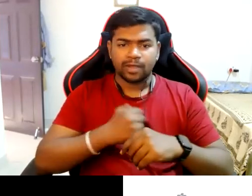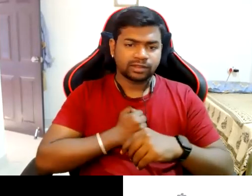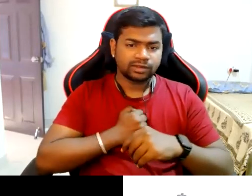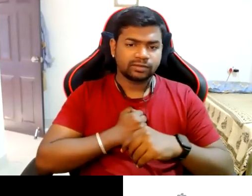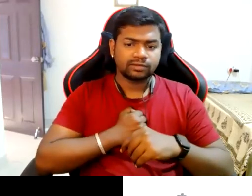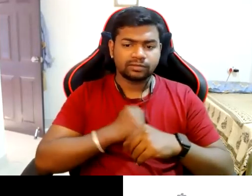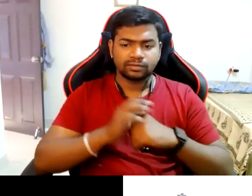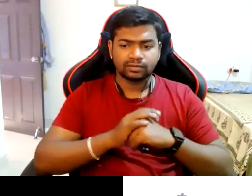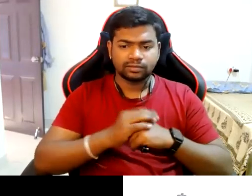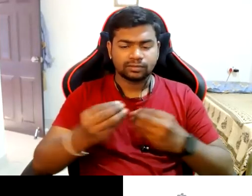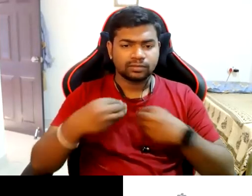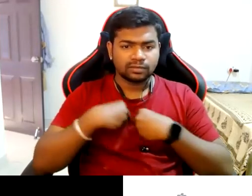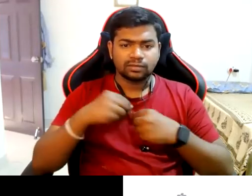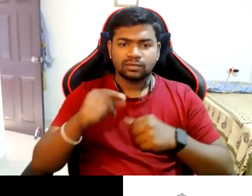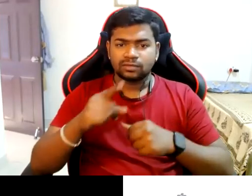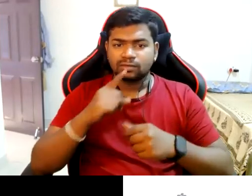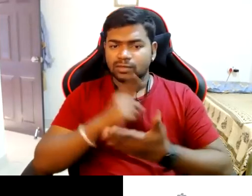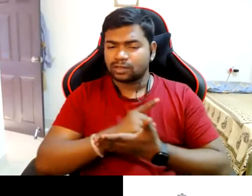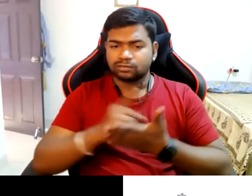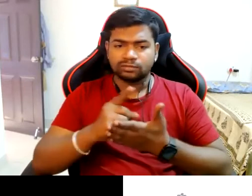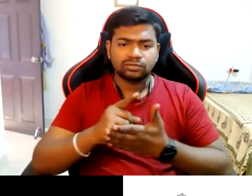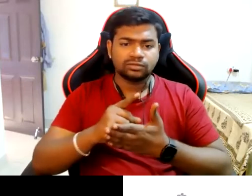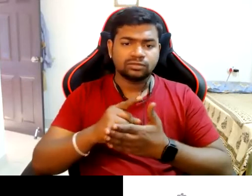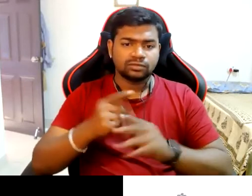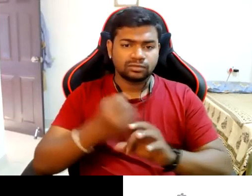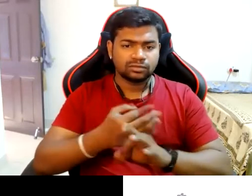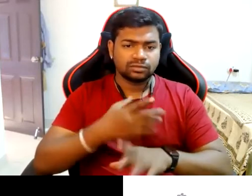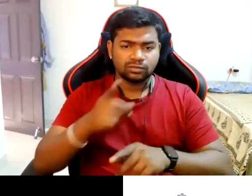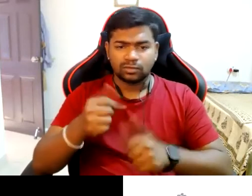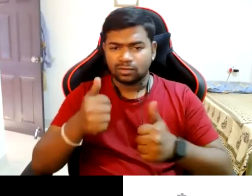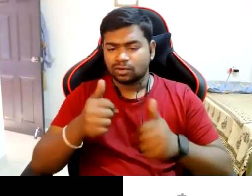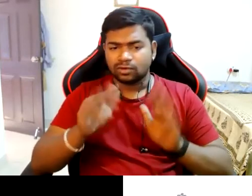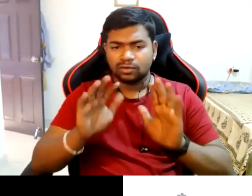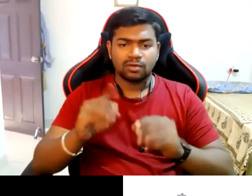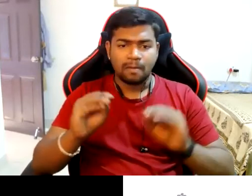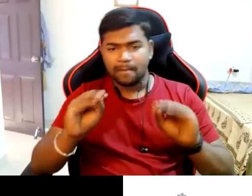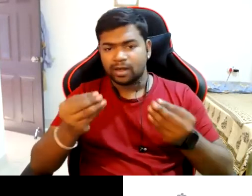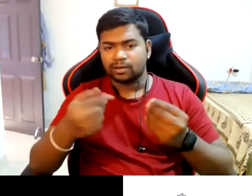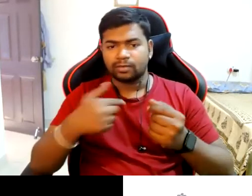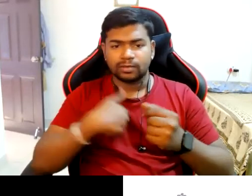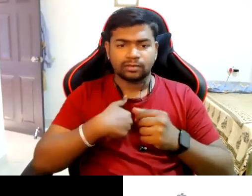you are truly excellent not only me you are more good you are much more better than me.